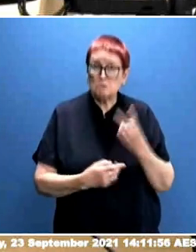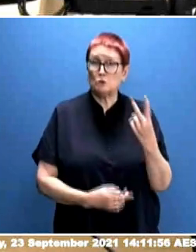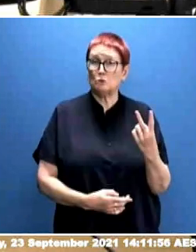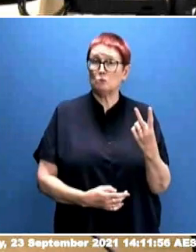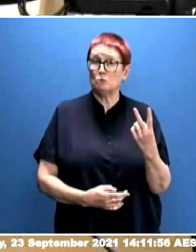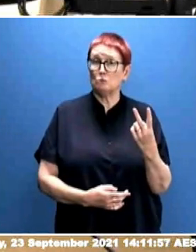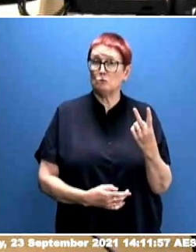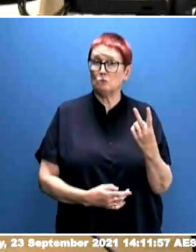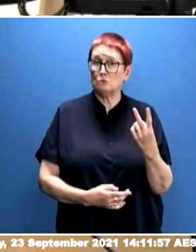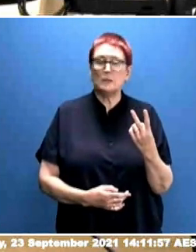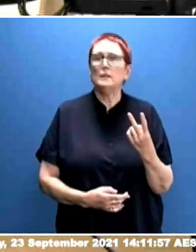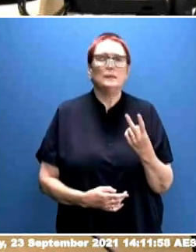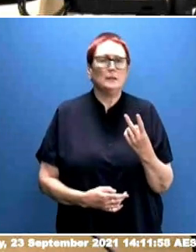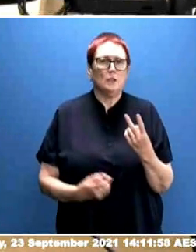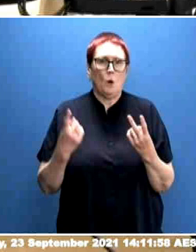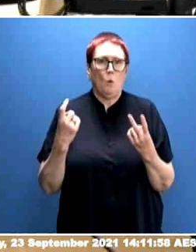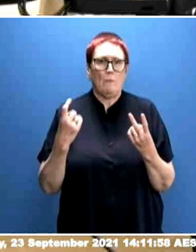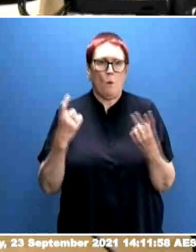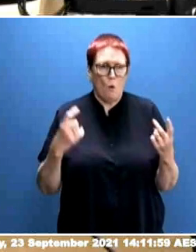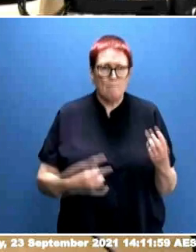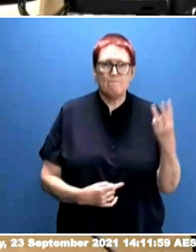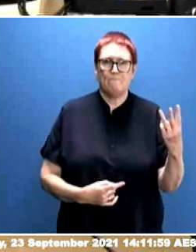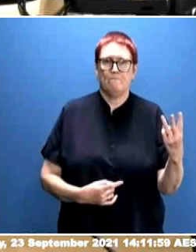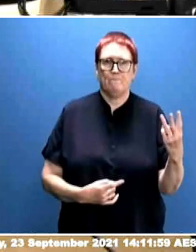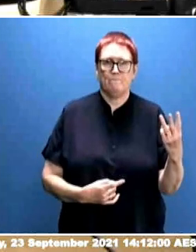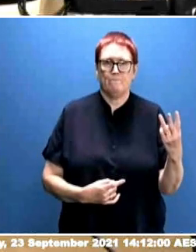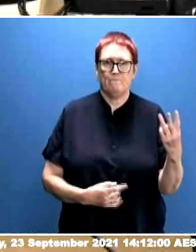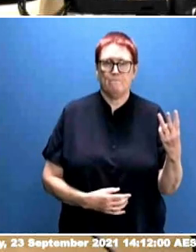No, there's a third young person who's gone into that Safe House.